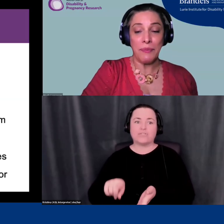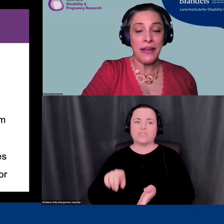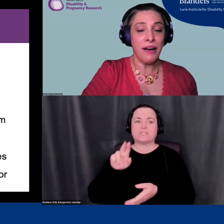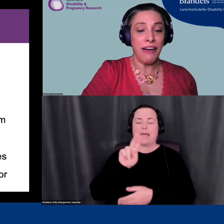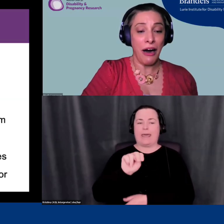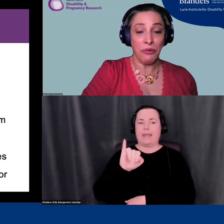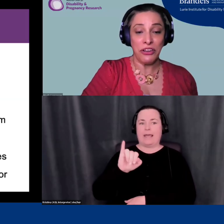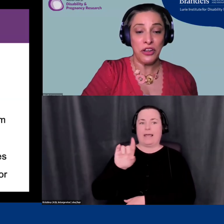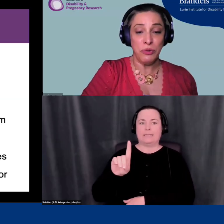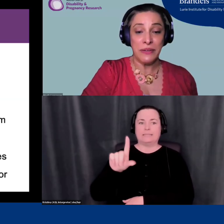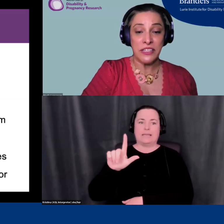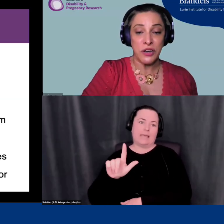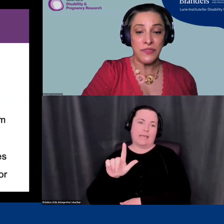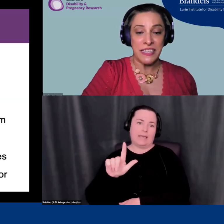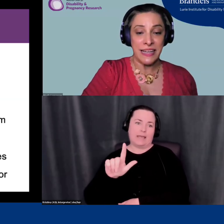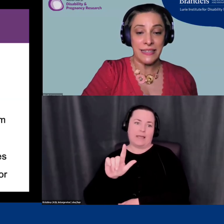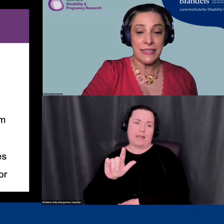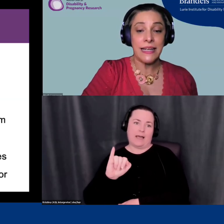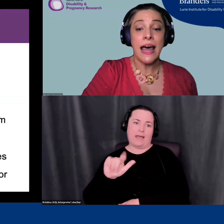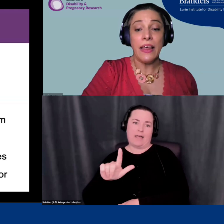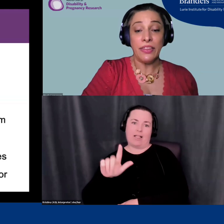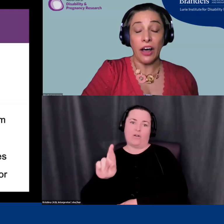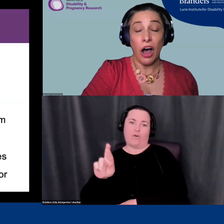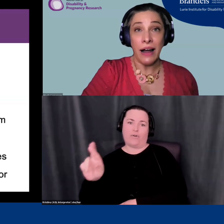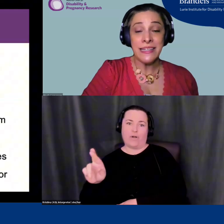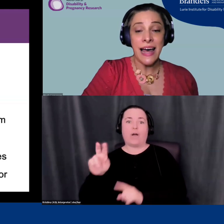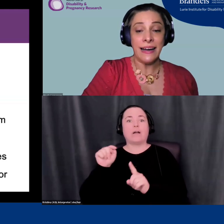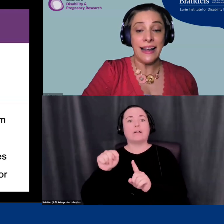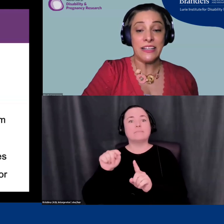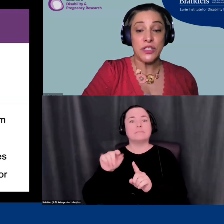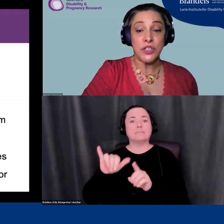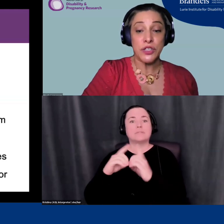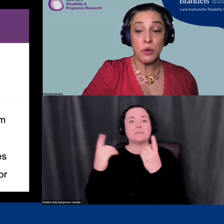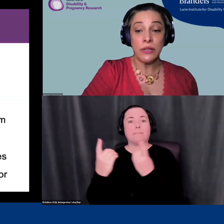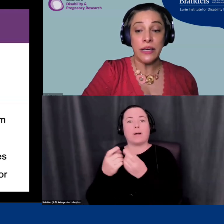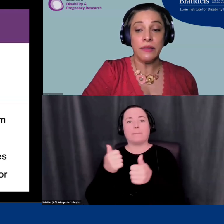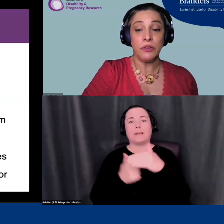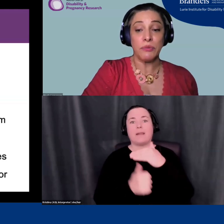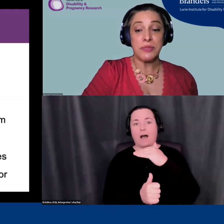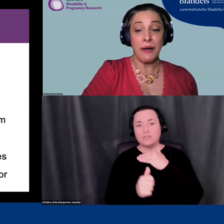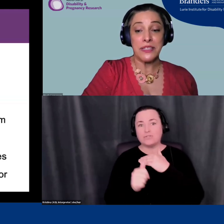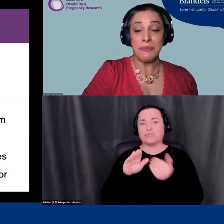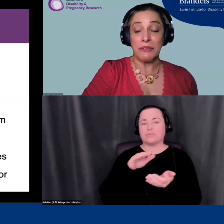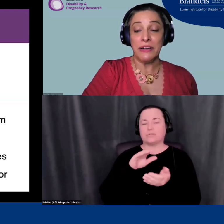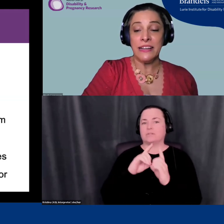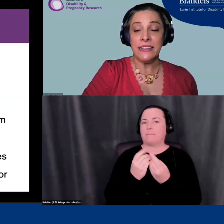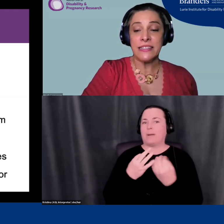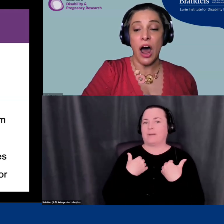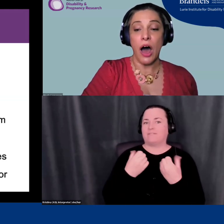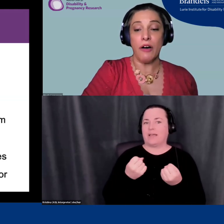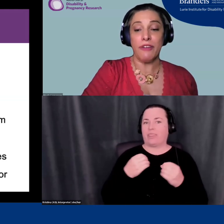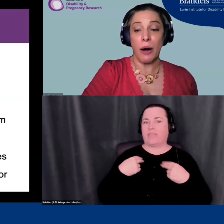Department of Health and Human Services. The content is solely the responsibilities of